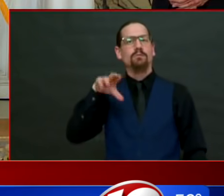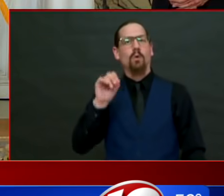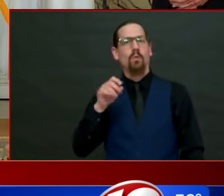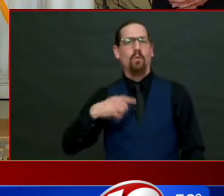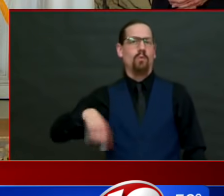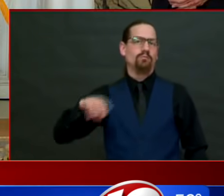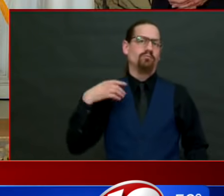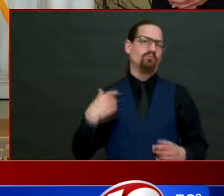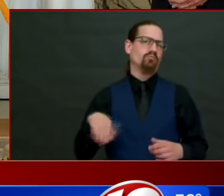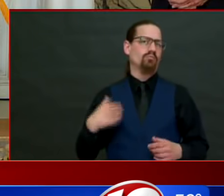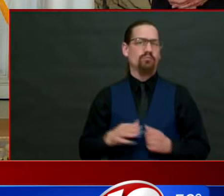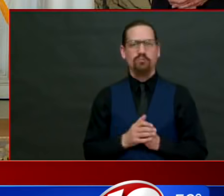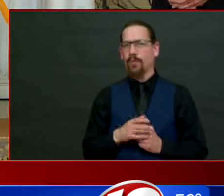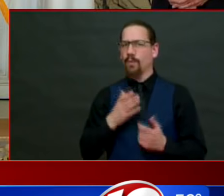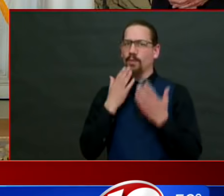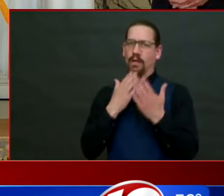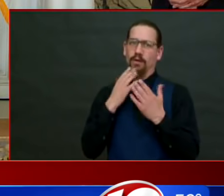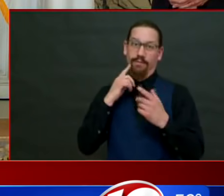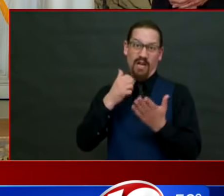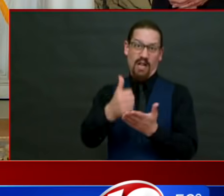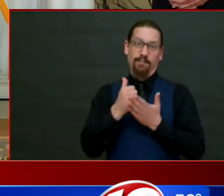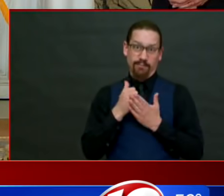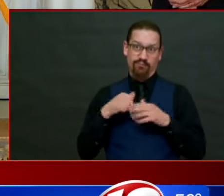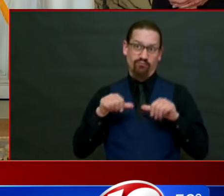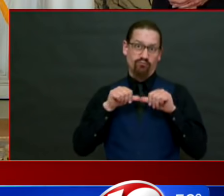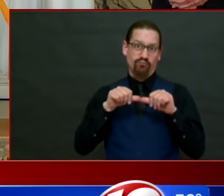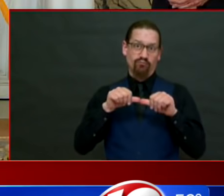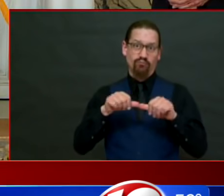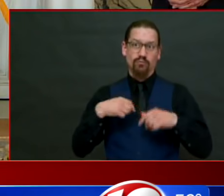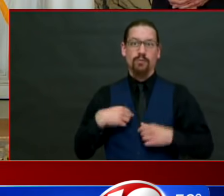UNSUNG HEROES. YOU HAVE CARRIED US THROUGH END